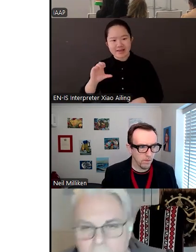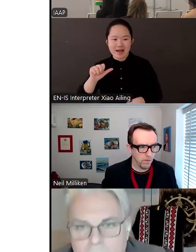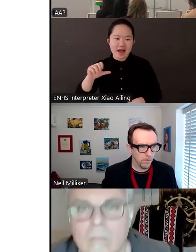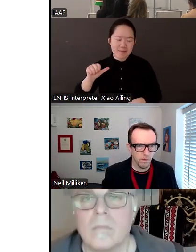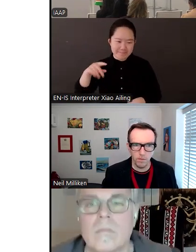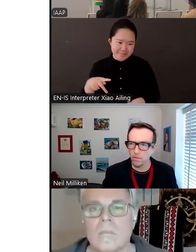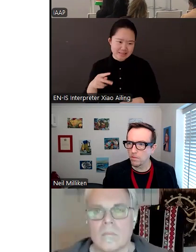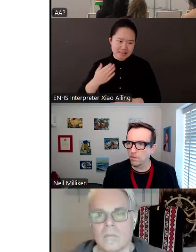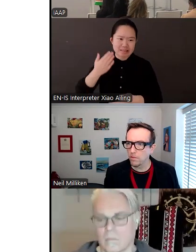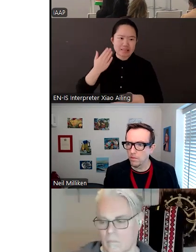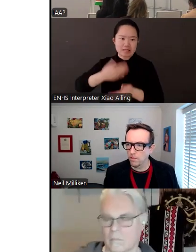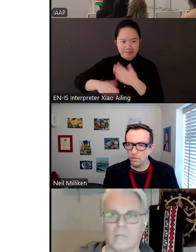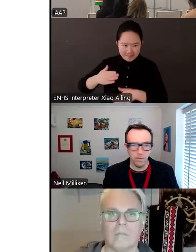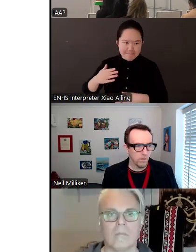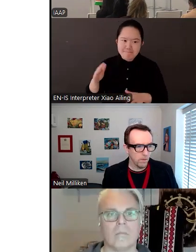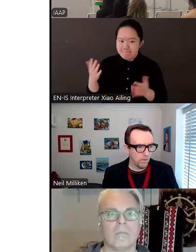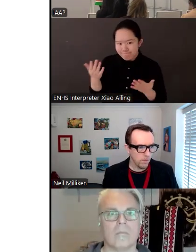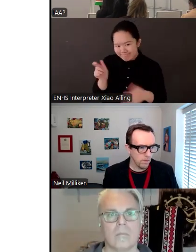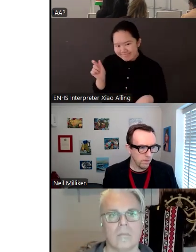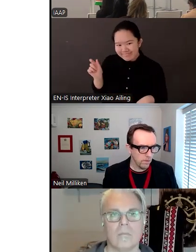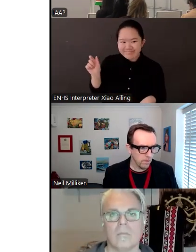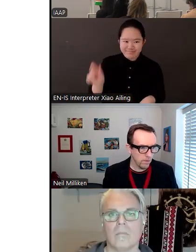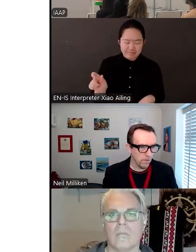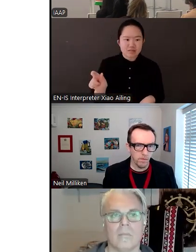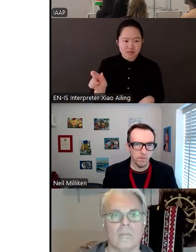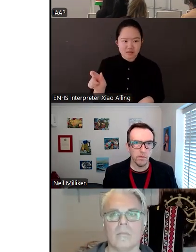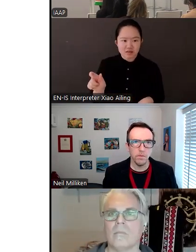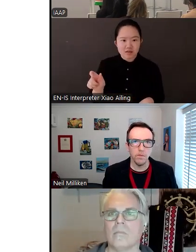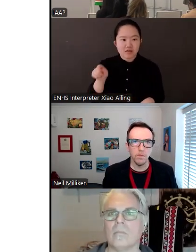that build upon a social model of understanding our way of understanding